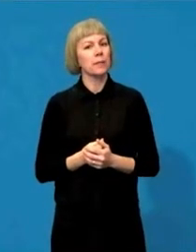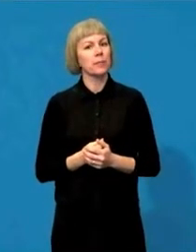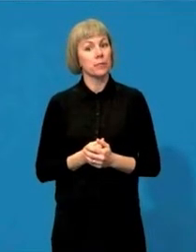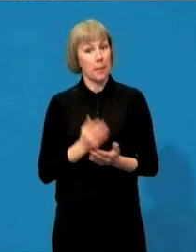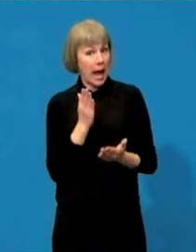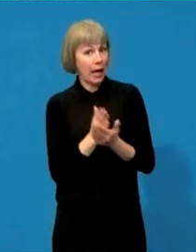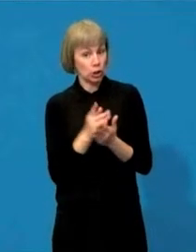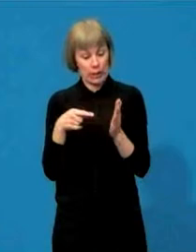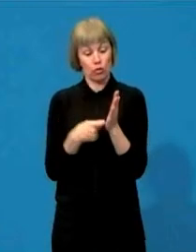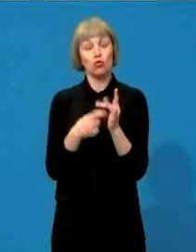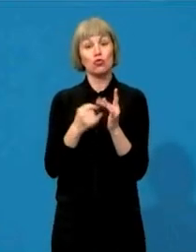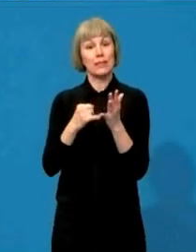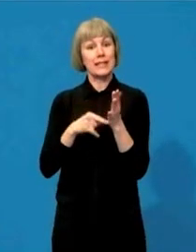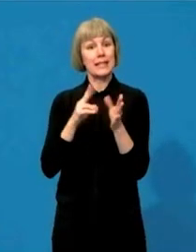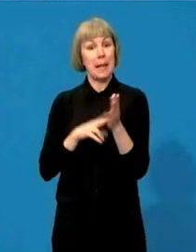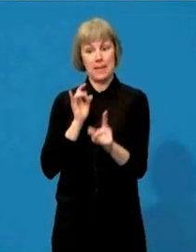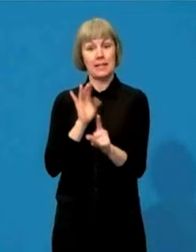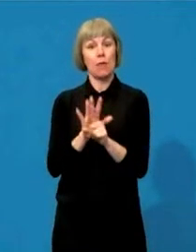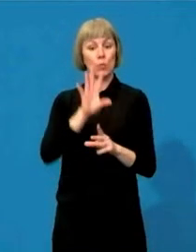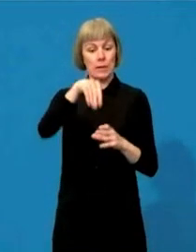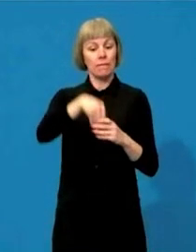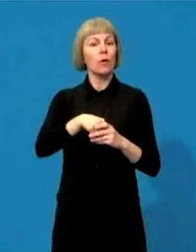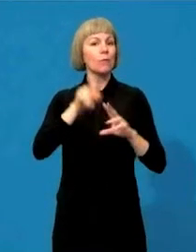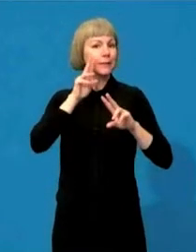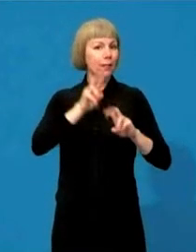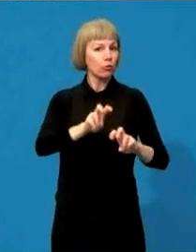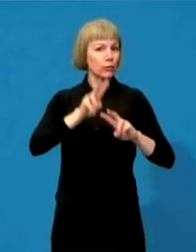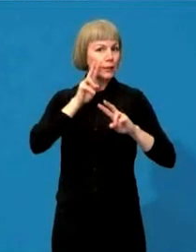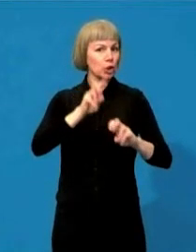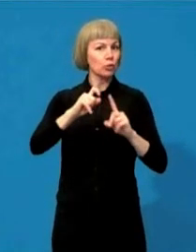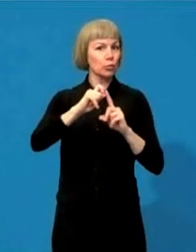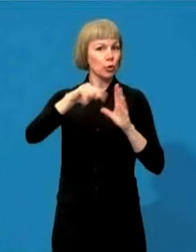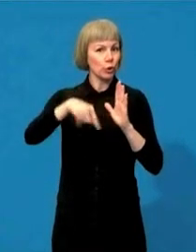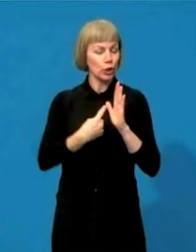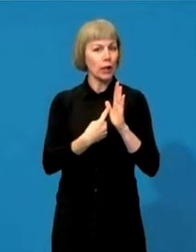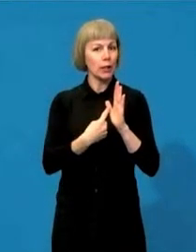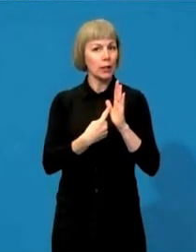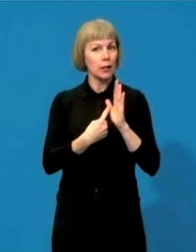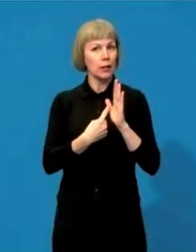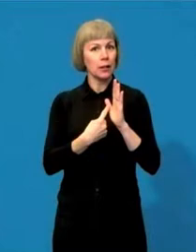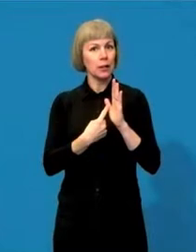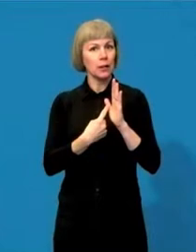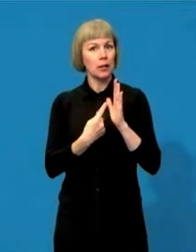Only from our own experience I could, you know, say that - you know - what impact it had on Tristan.